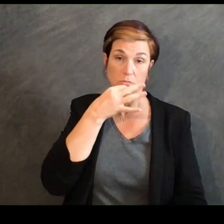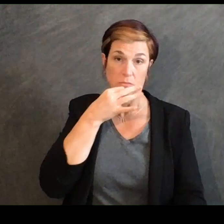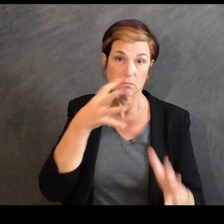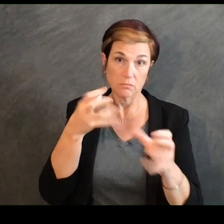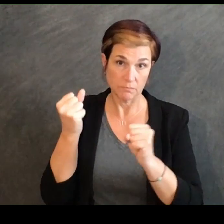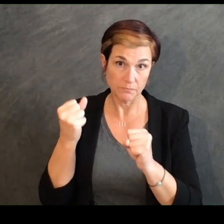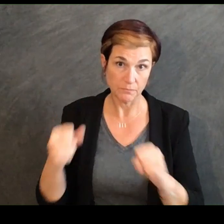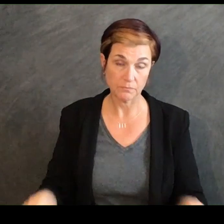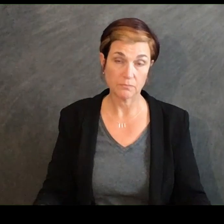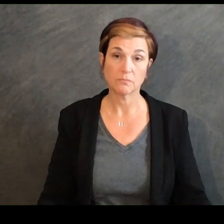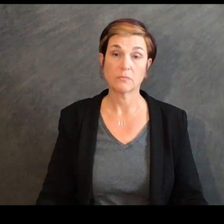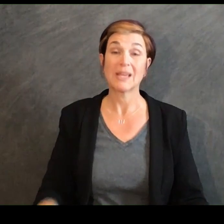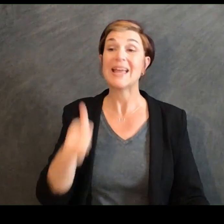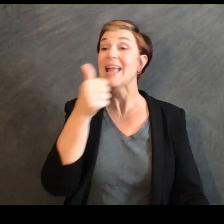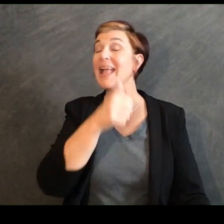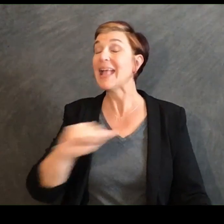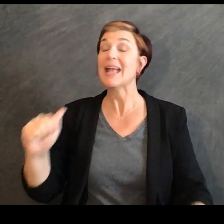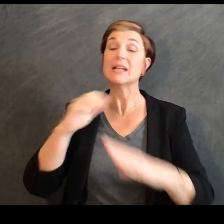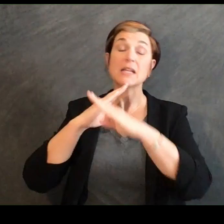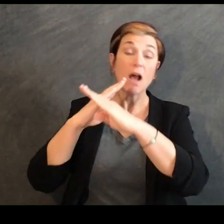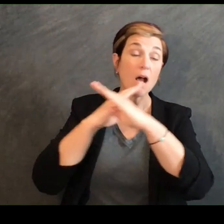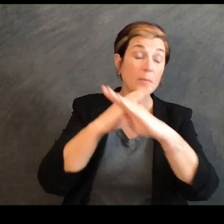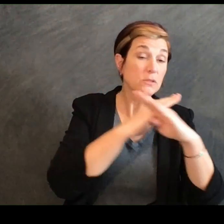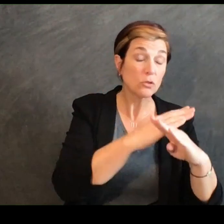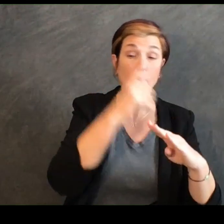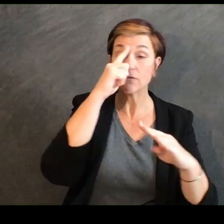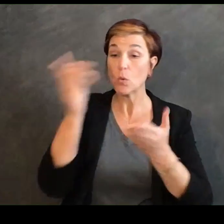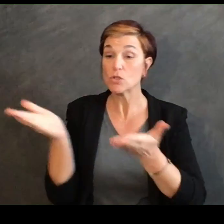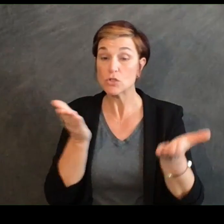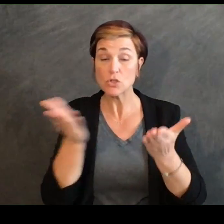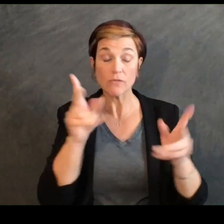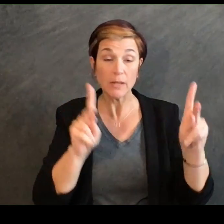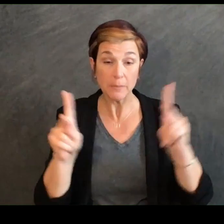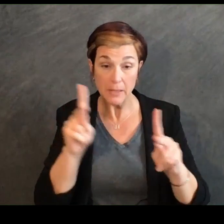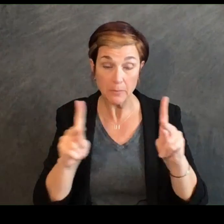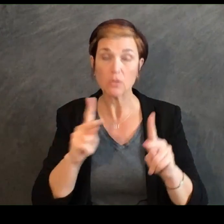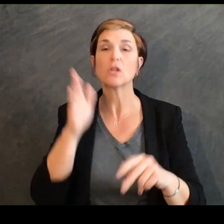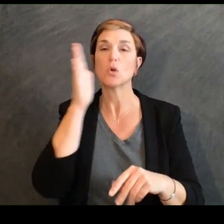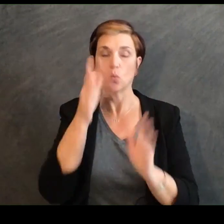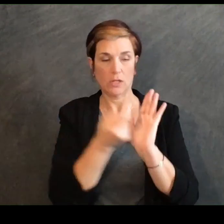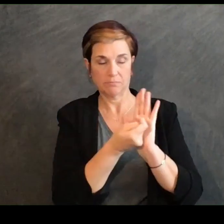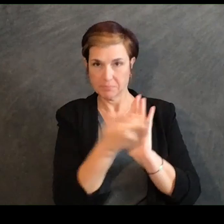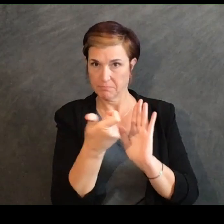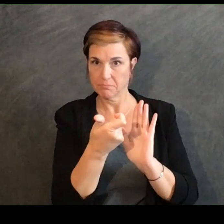necessary to deliver our people the care that they need and that they're entitled